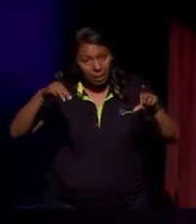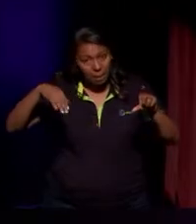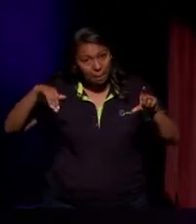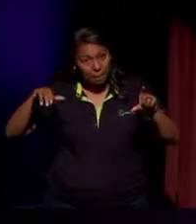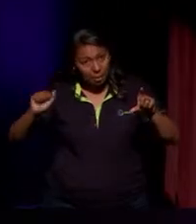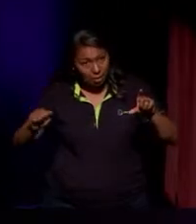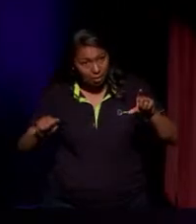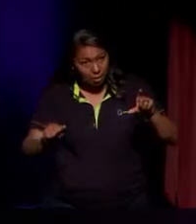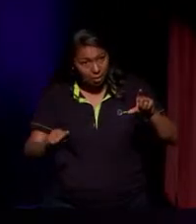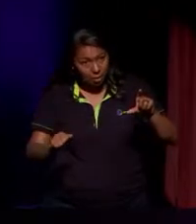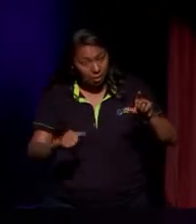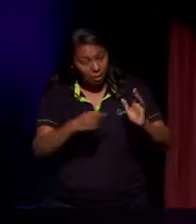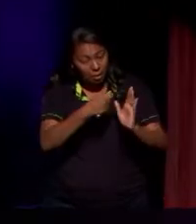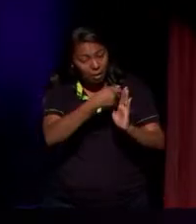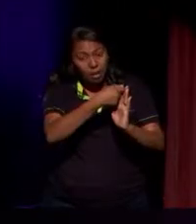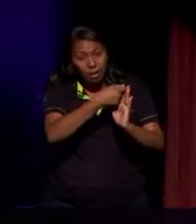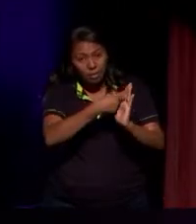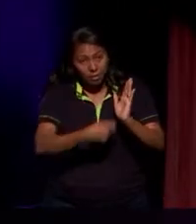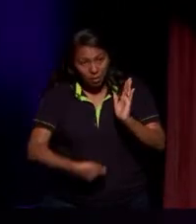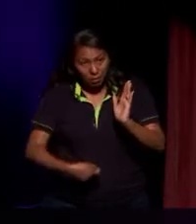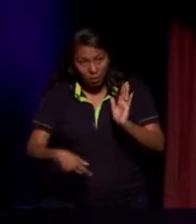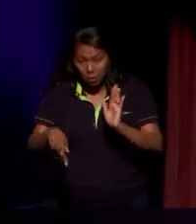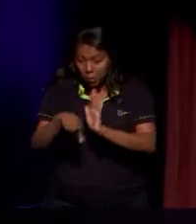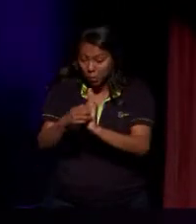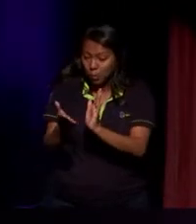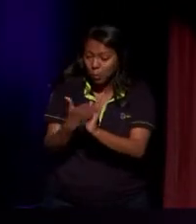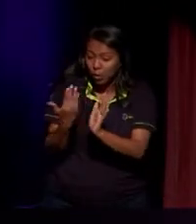for a book of photographs called